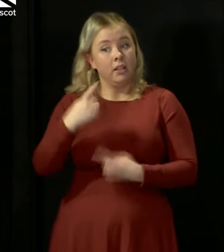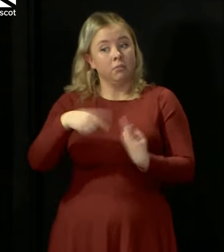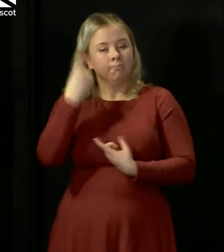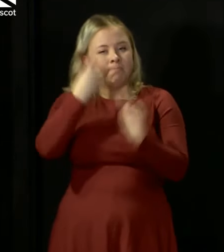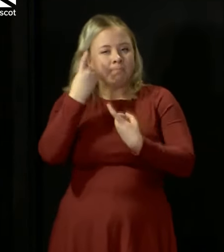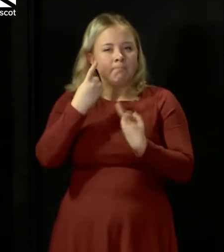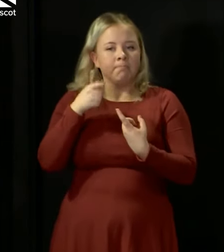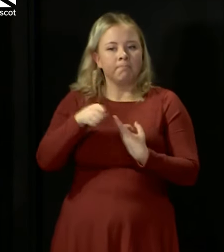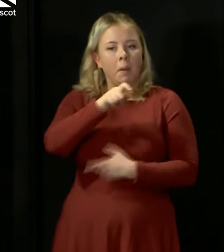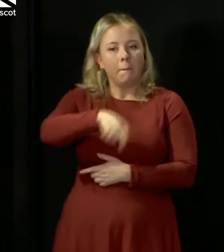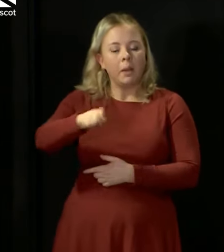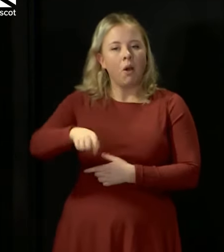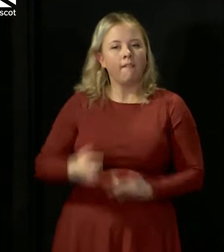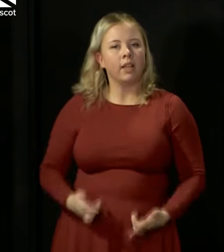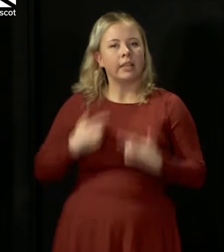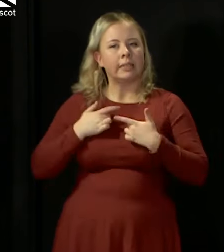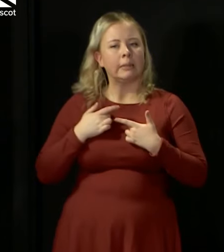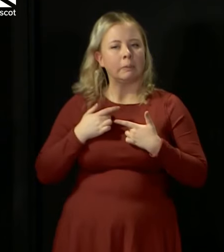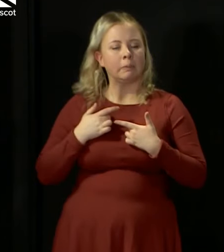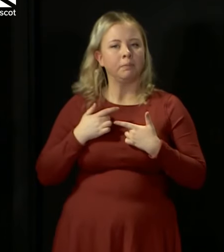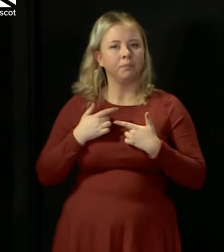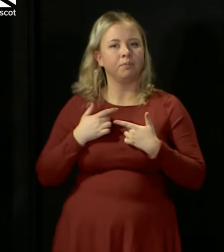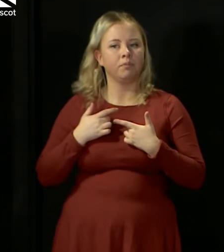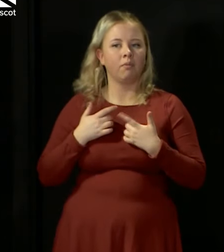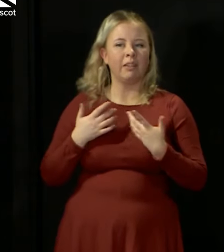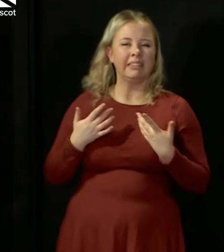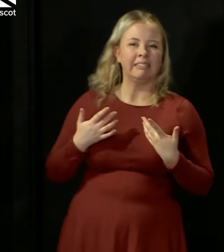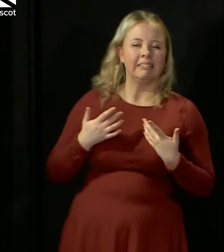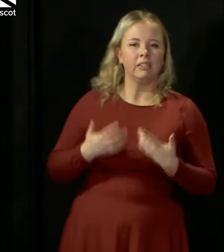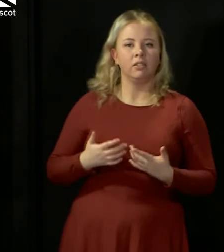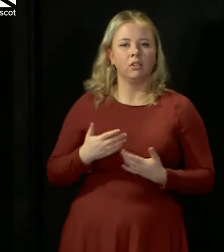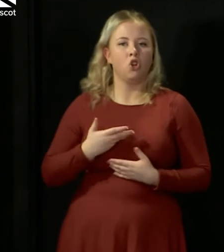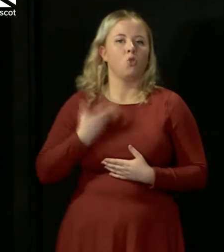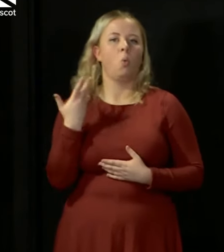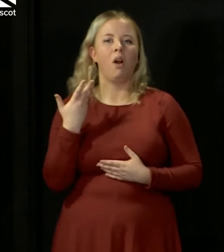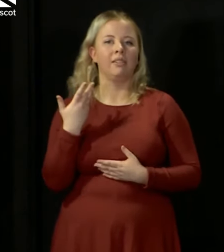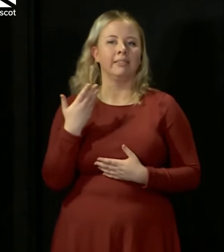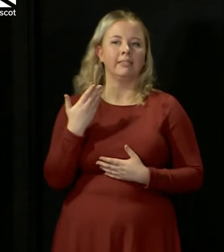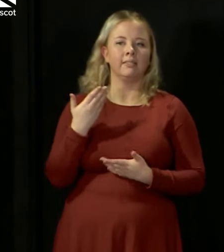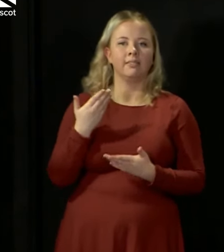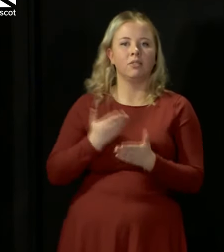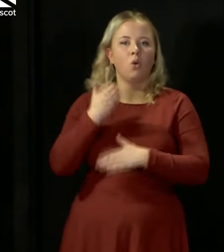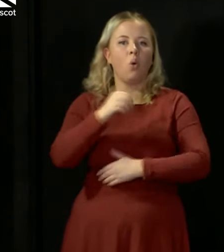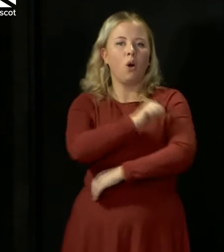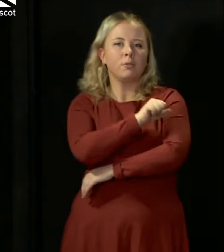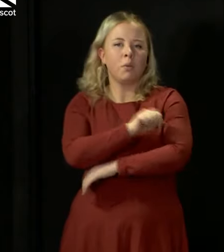patients, may feel they don't want to burden the NHS right now with non-Covid concerns